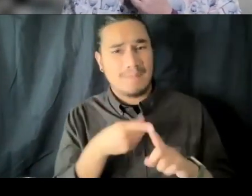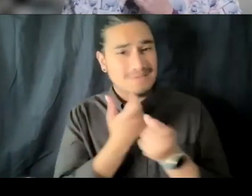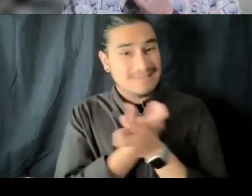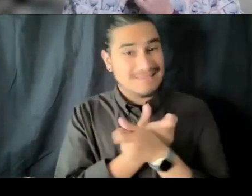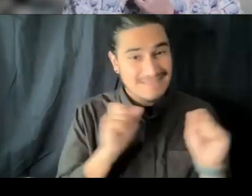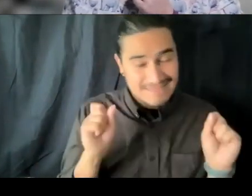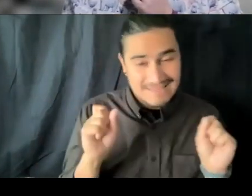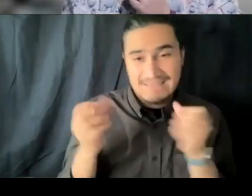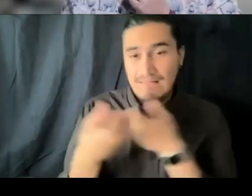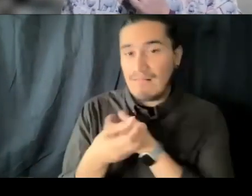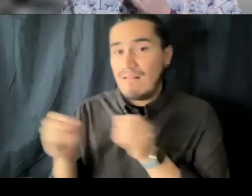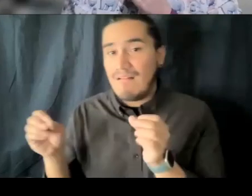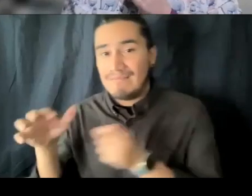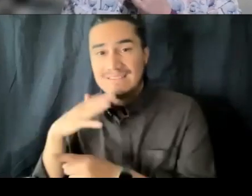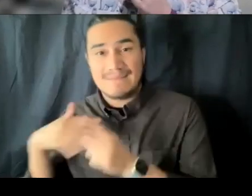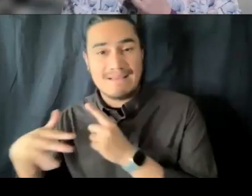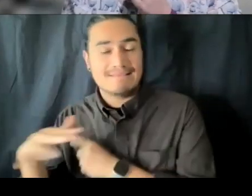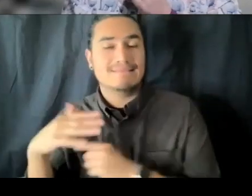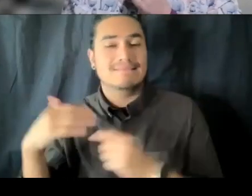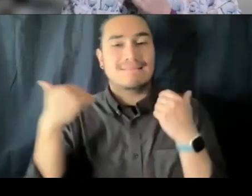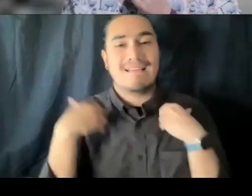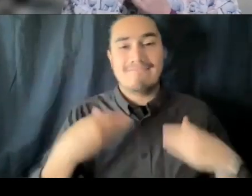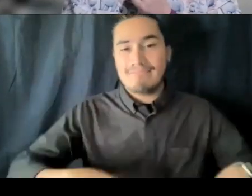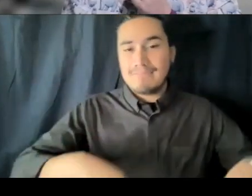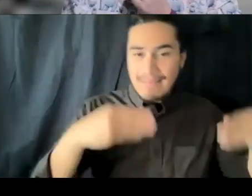have blankets, stuffed animals, pillows, et cetera.